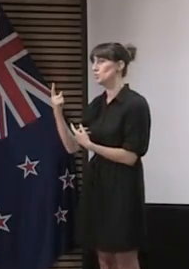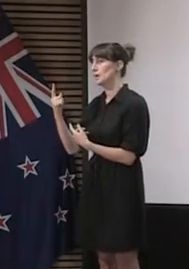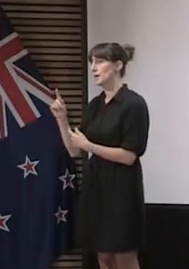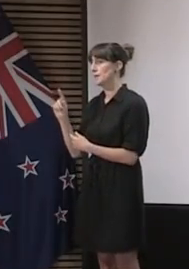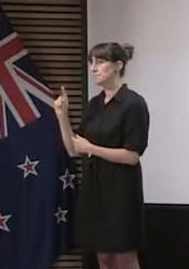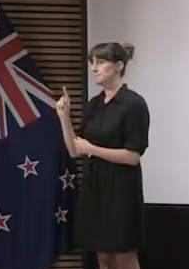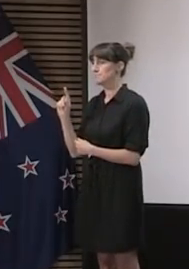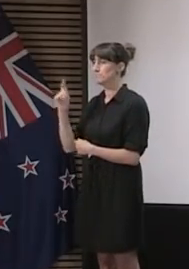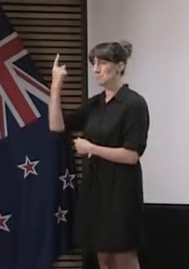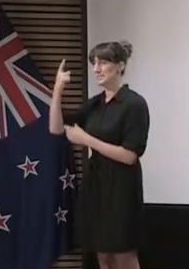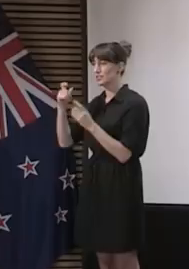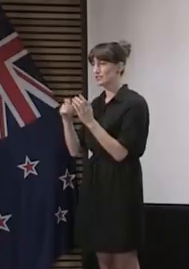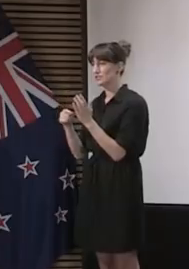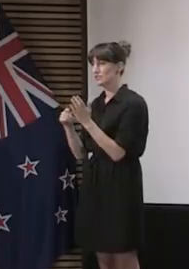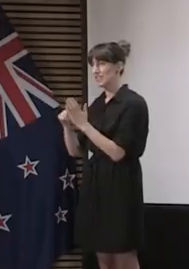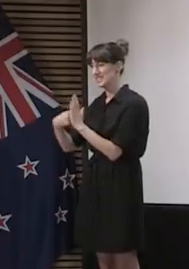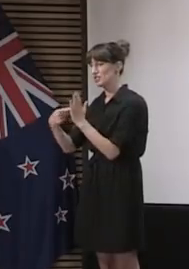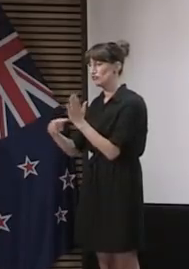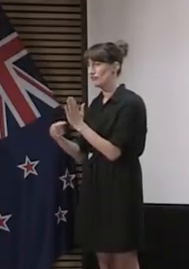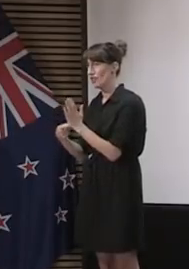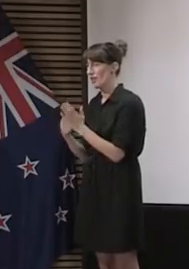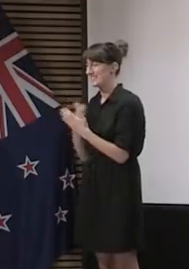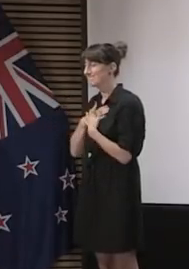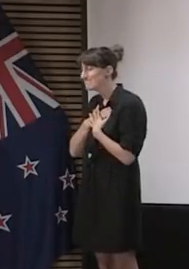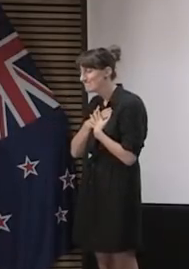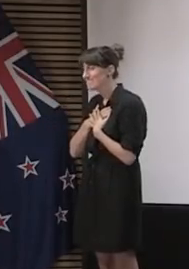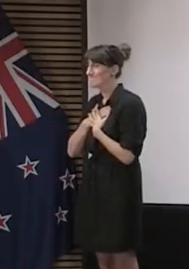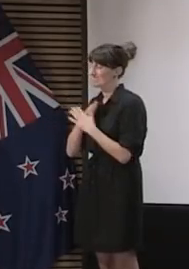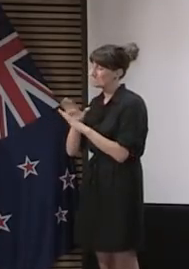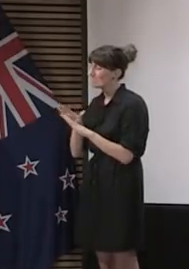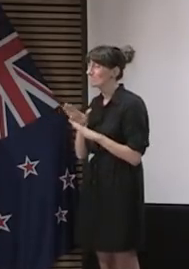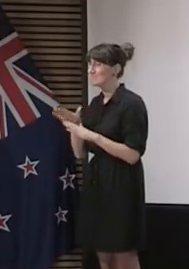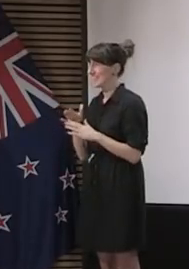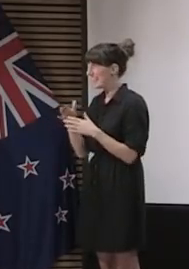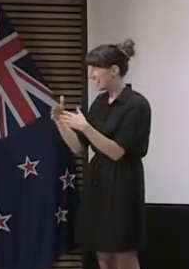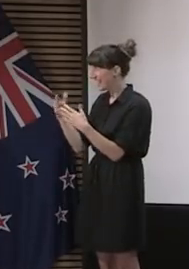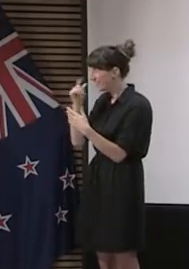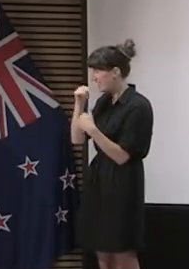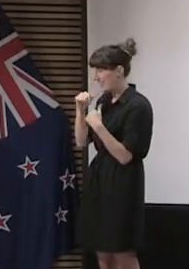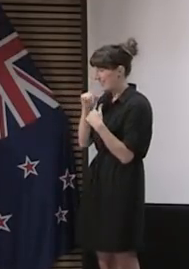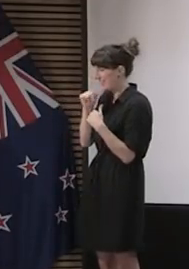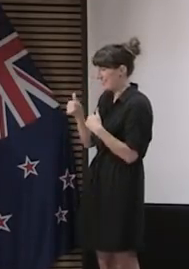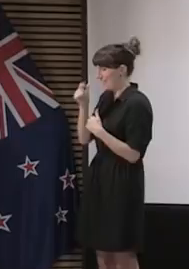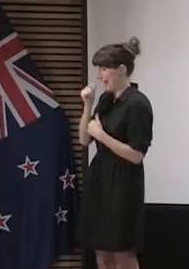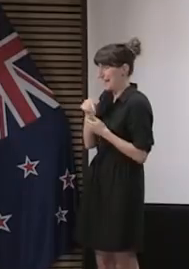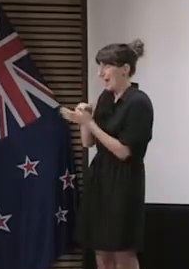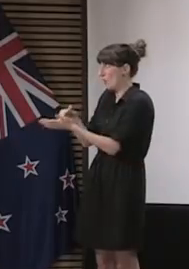condolences andjust to ask if there wasanything that we could do as anation, that we could becausewe know how important thoseoffers are.